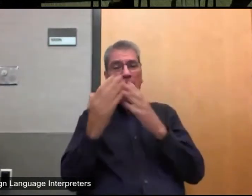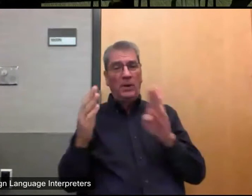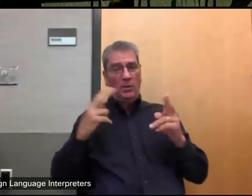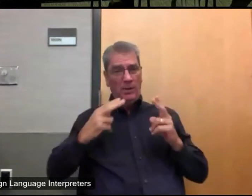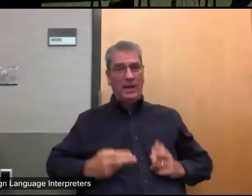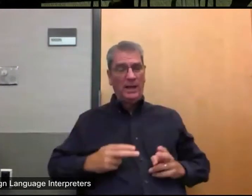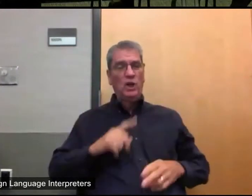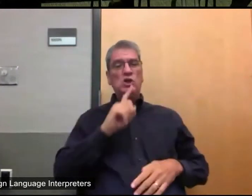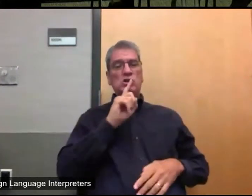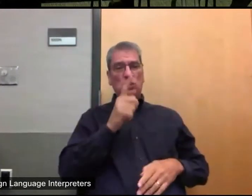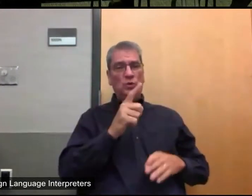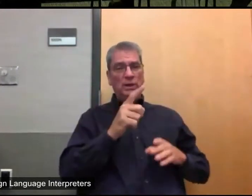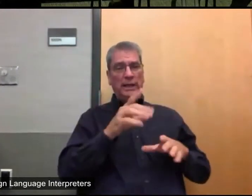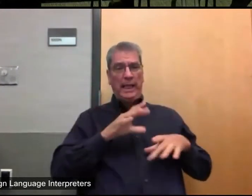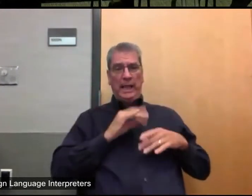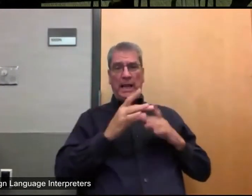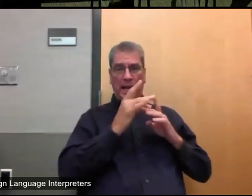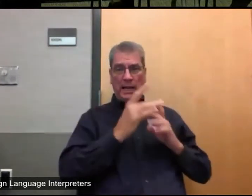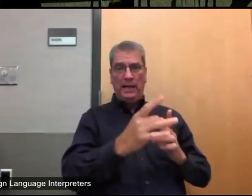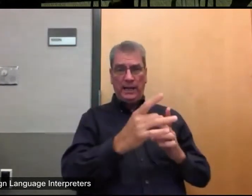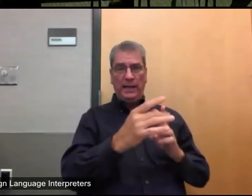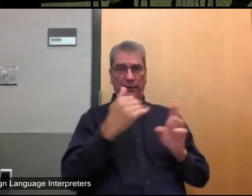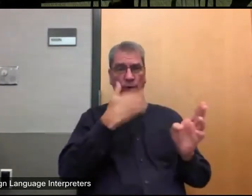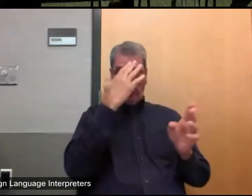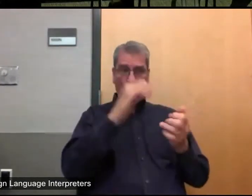really taking the lead on this. Because a y'all knew how to do this and you, you knew